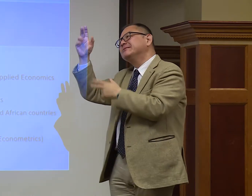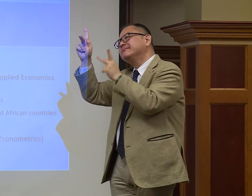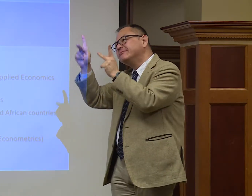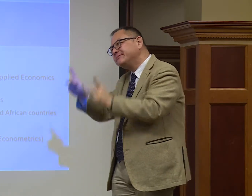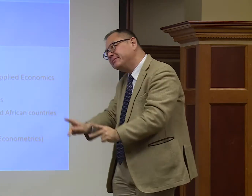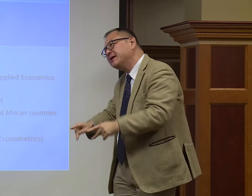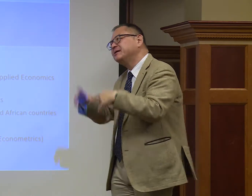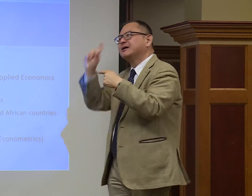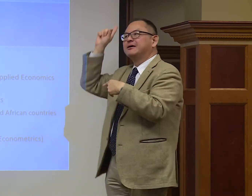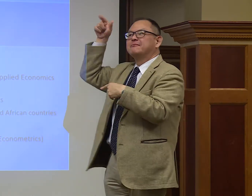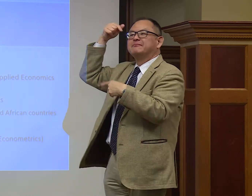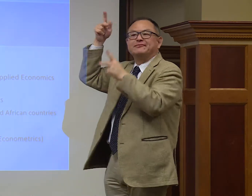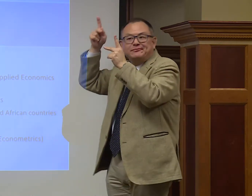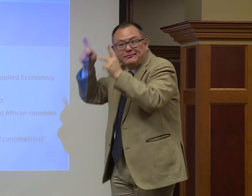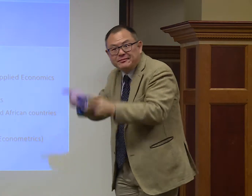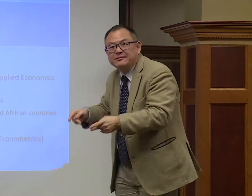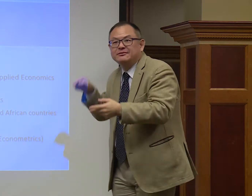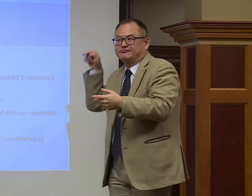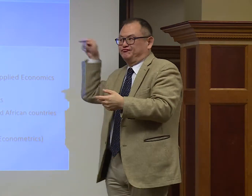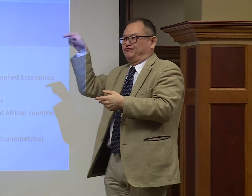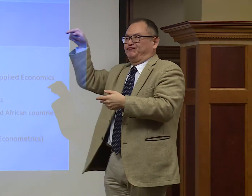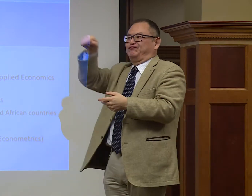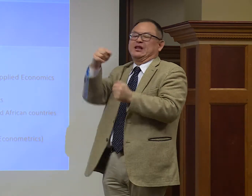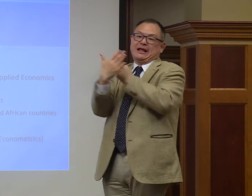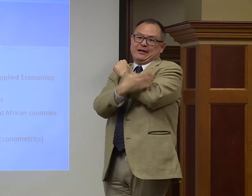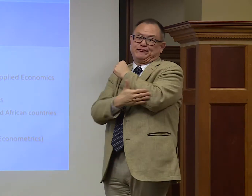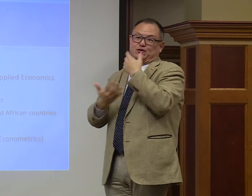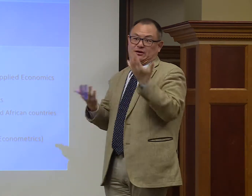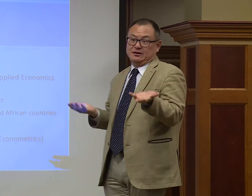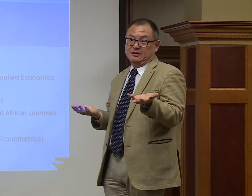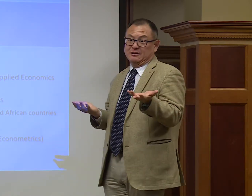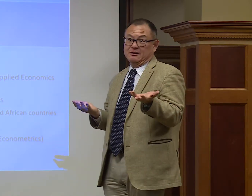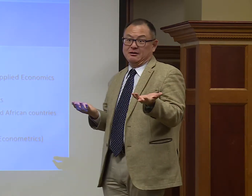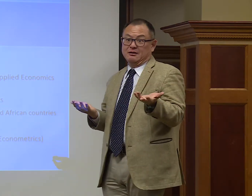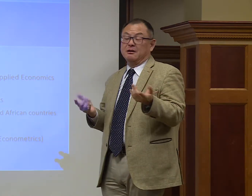maybe write back and forth, maybe have an interpreter, travel to various places.